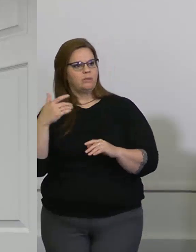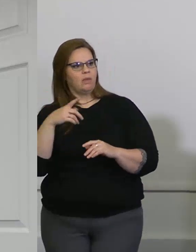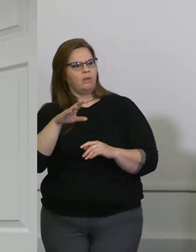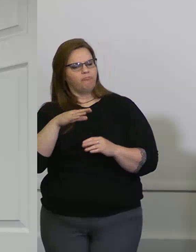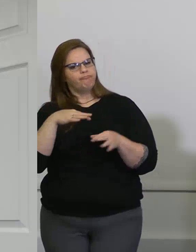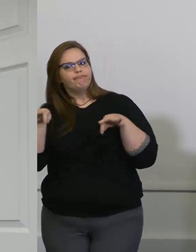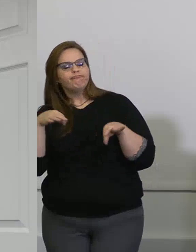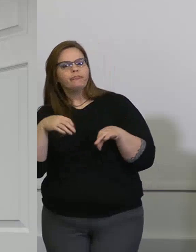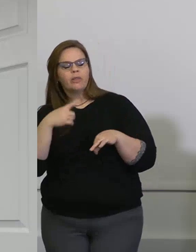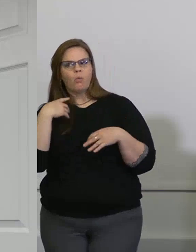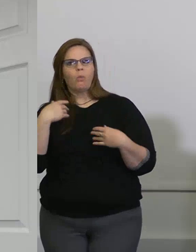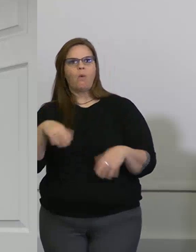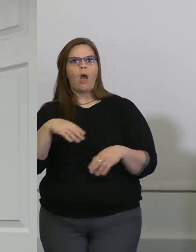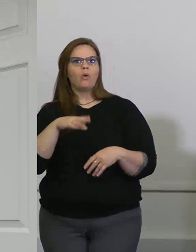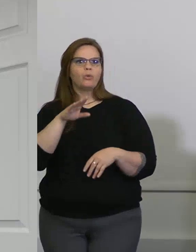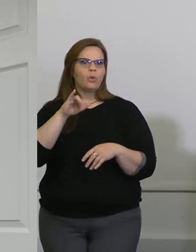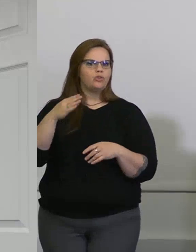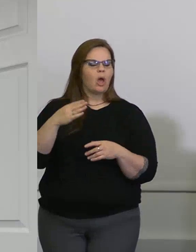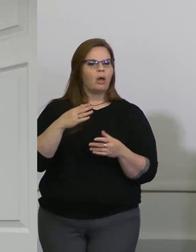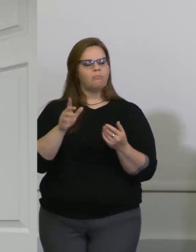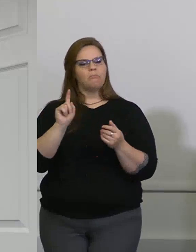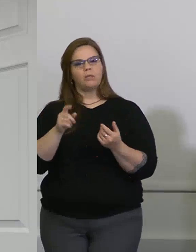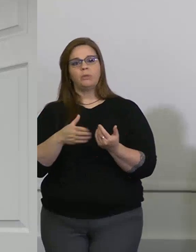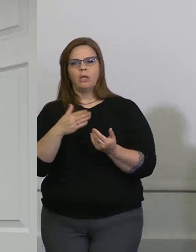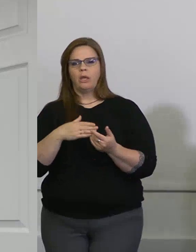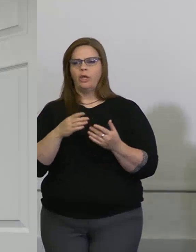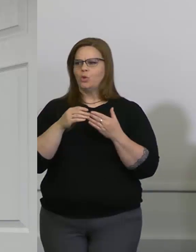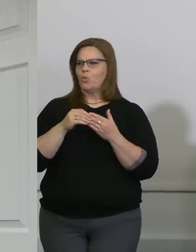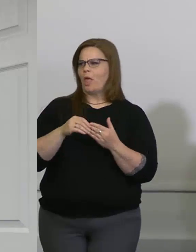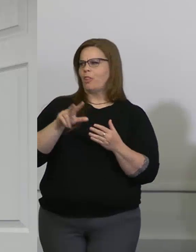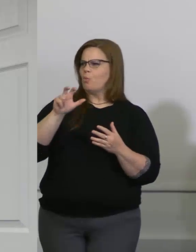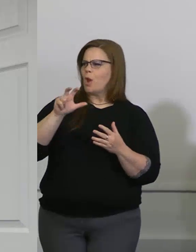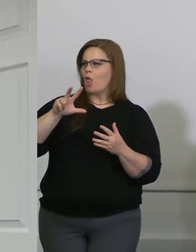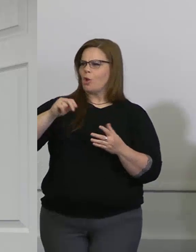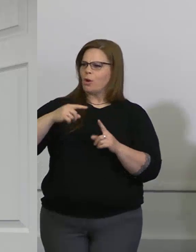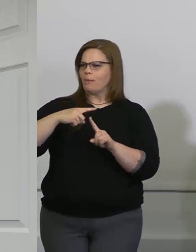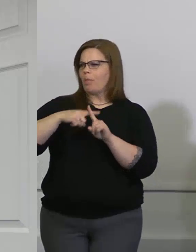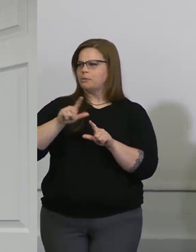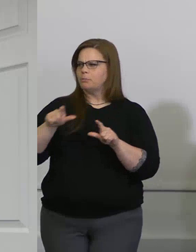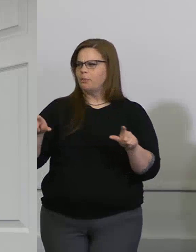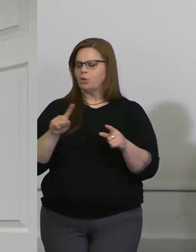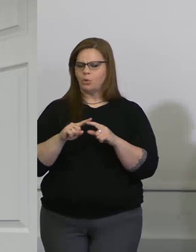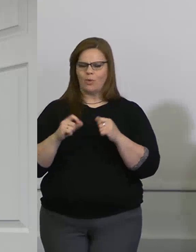Now you go from leaving like 330 plus to like 3 people and I'm